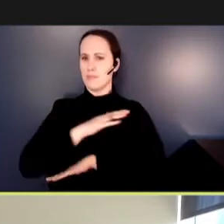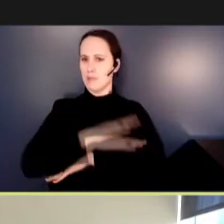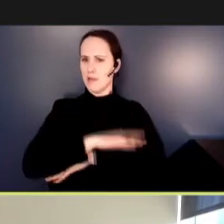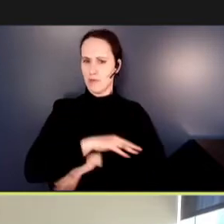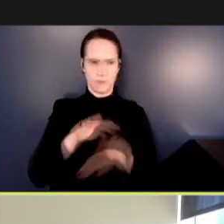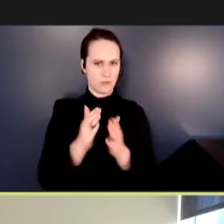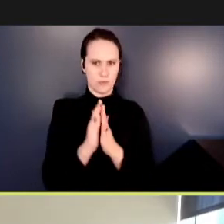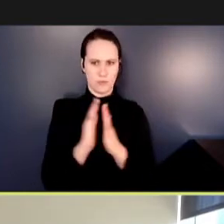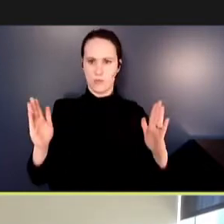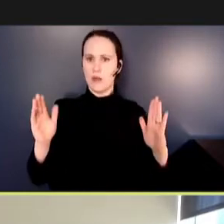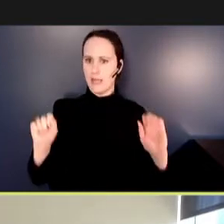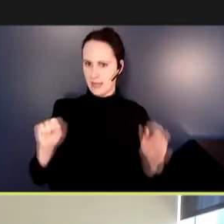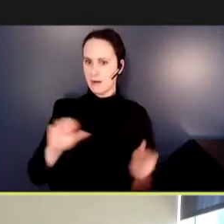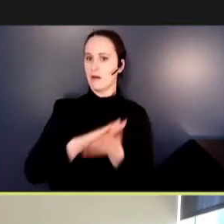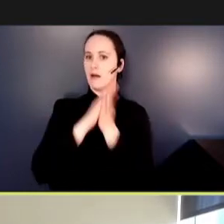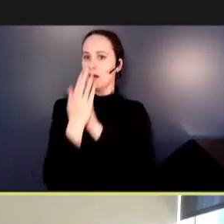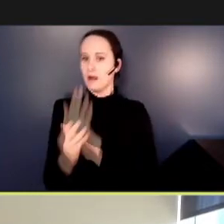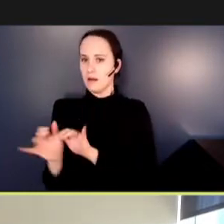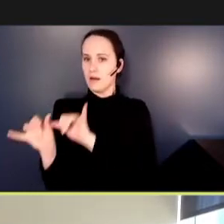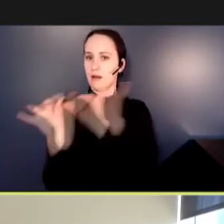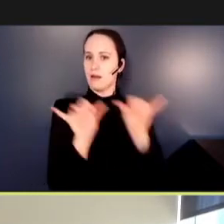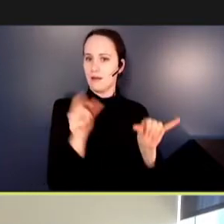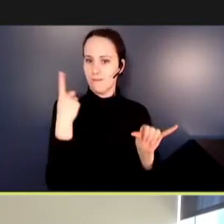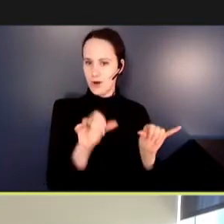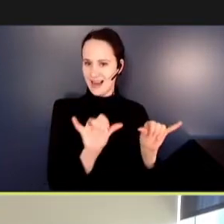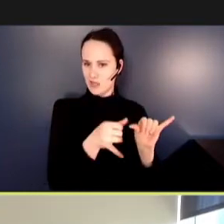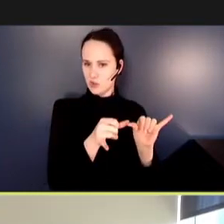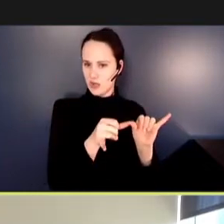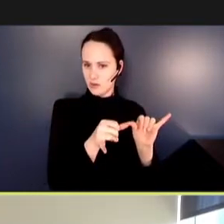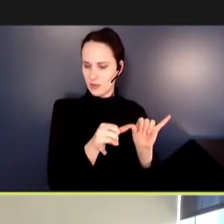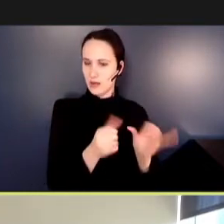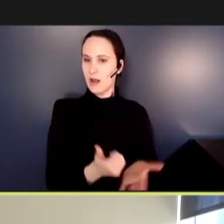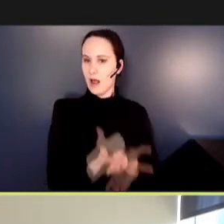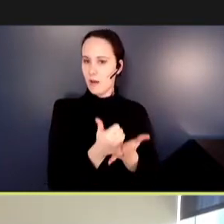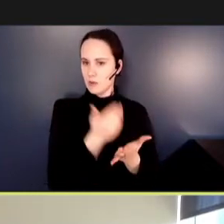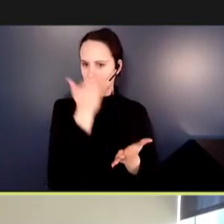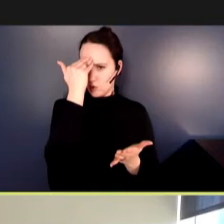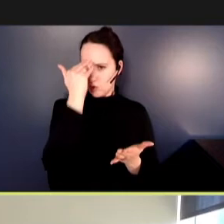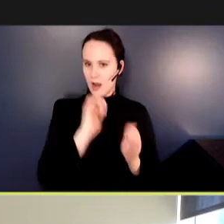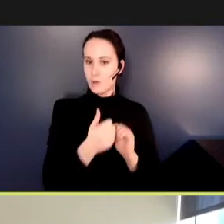engineering and showed that we could replicate pre-fusion stability across coronaviruses,